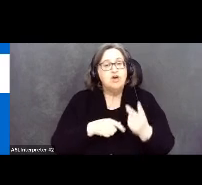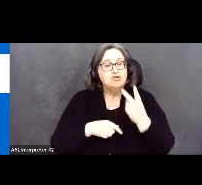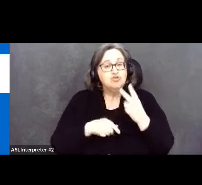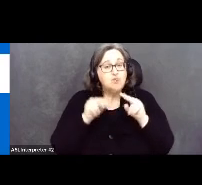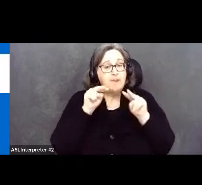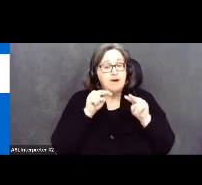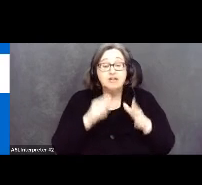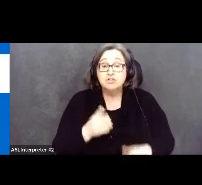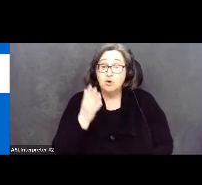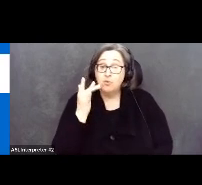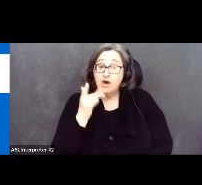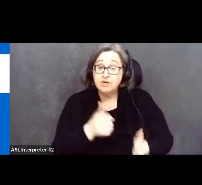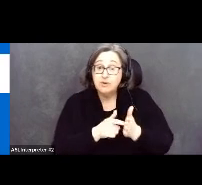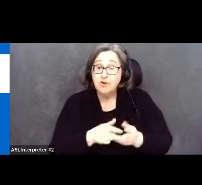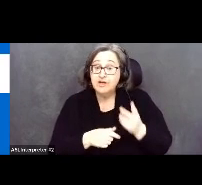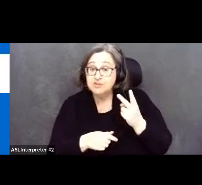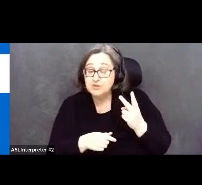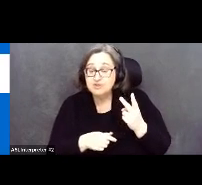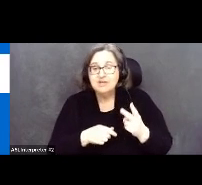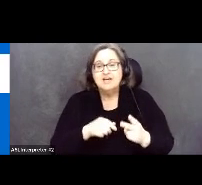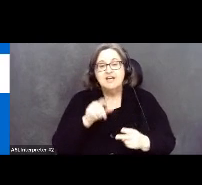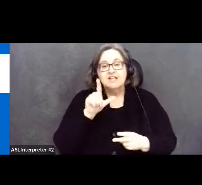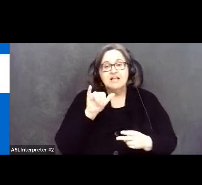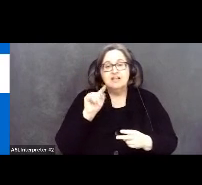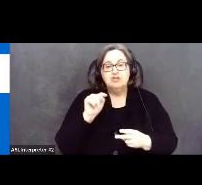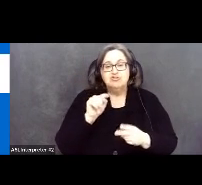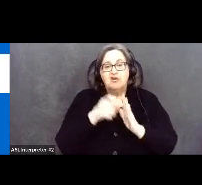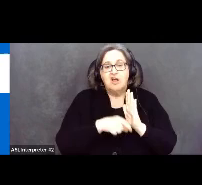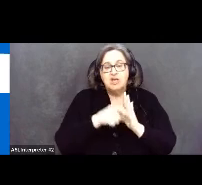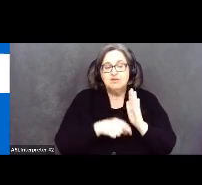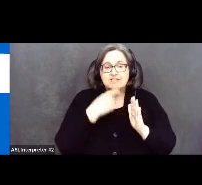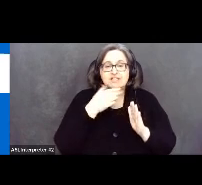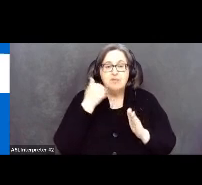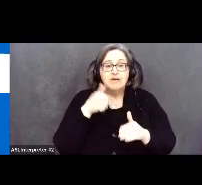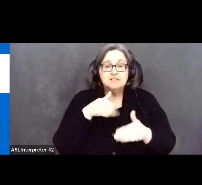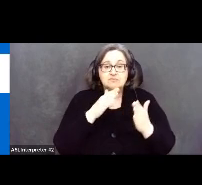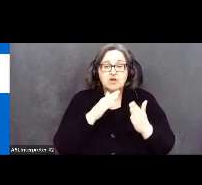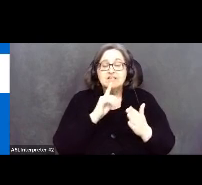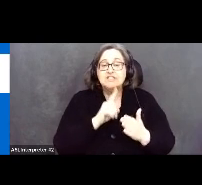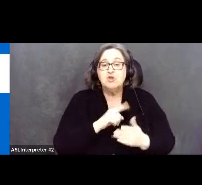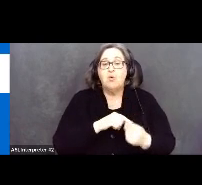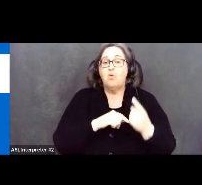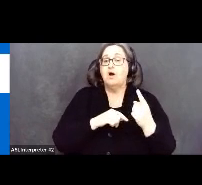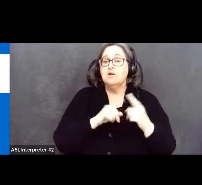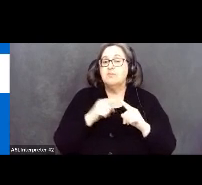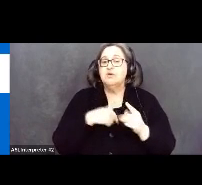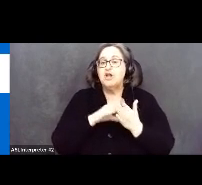Why do we require two? The literature suggests best practice is one. We learned fairly quickly